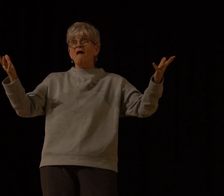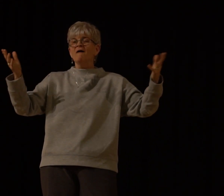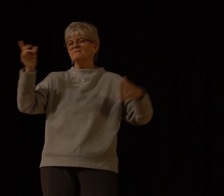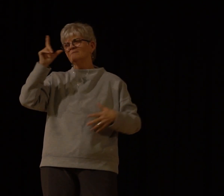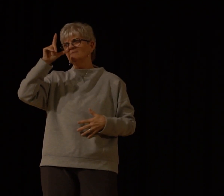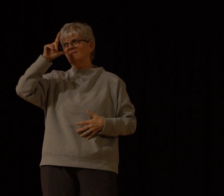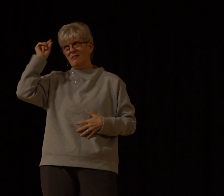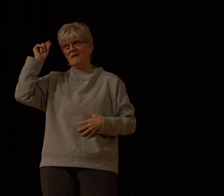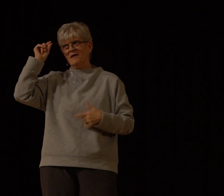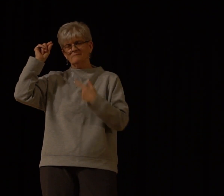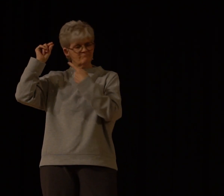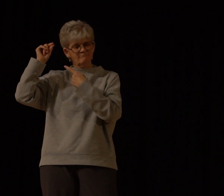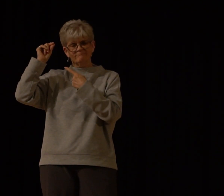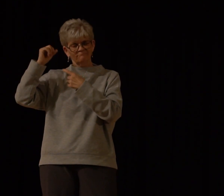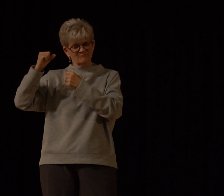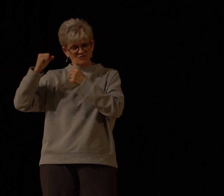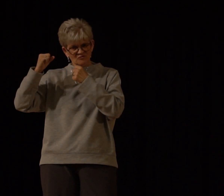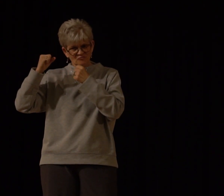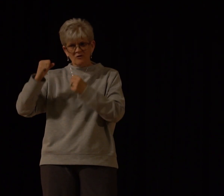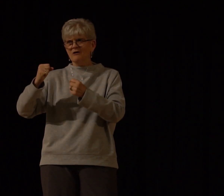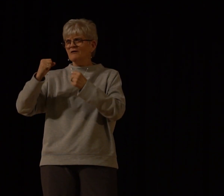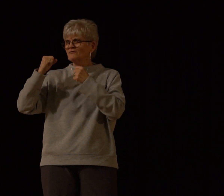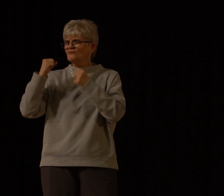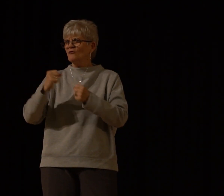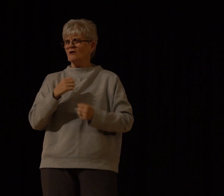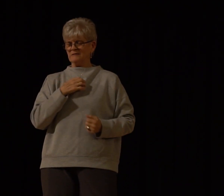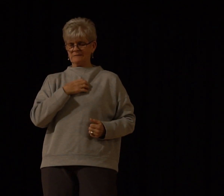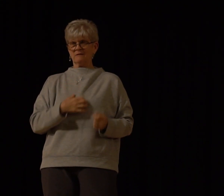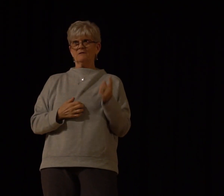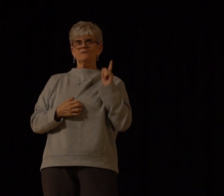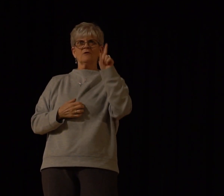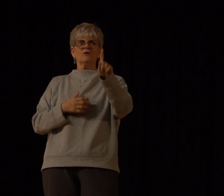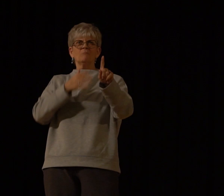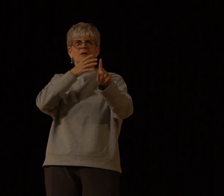figuring out where I would go, but then I went to Gallaudet. I